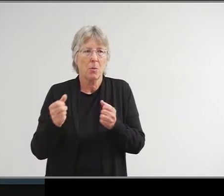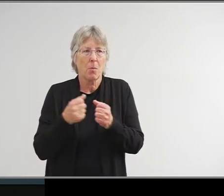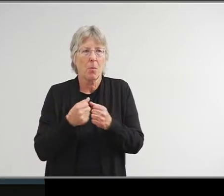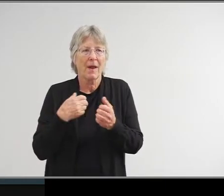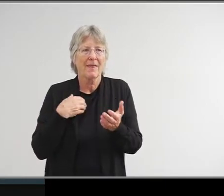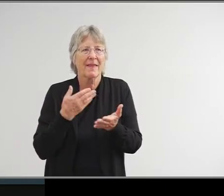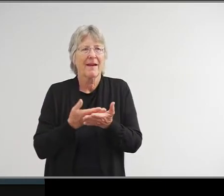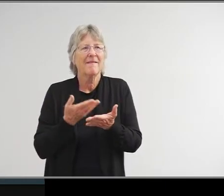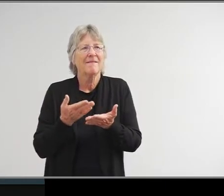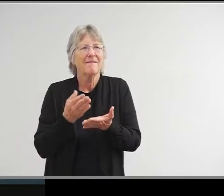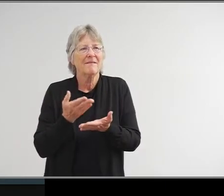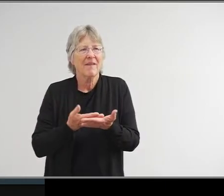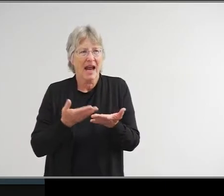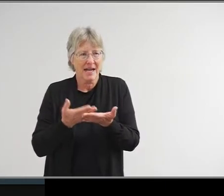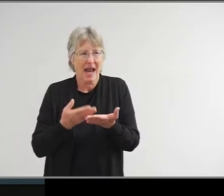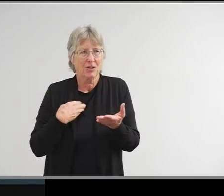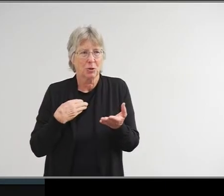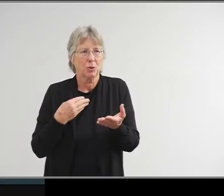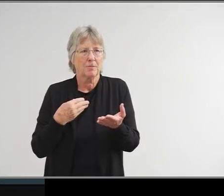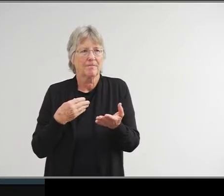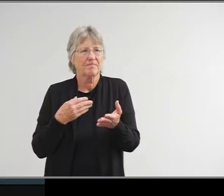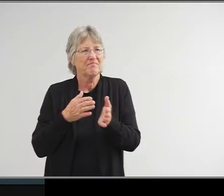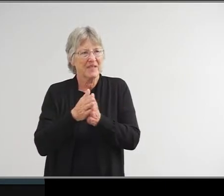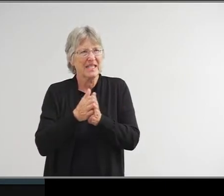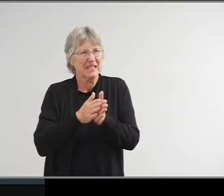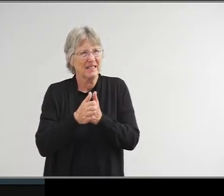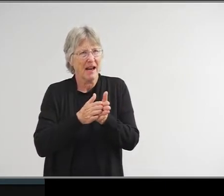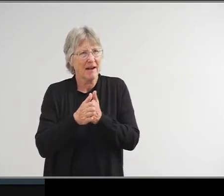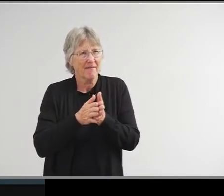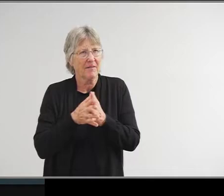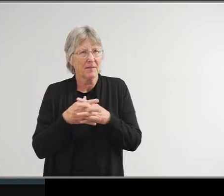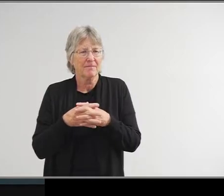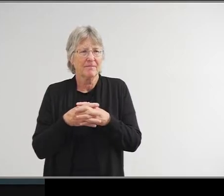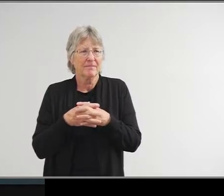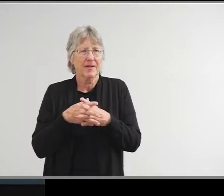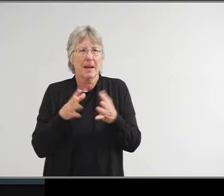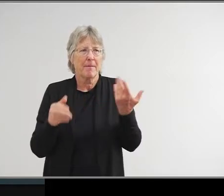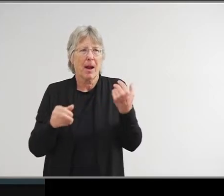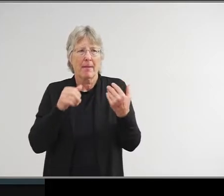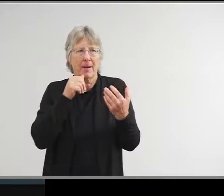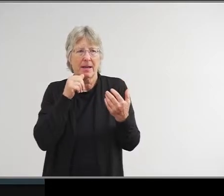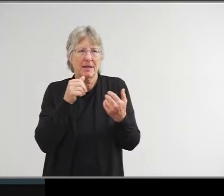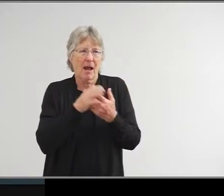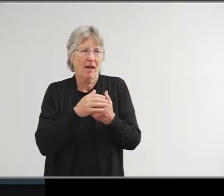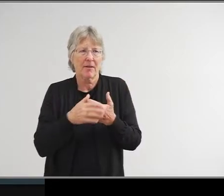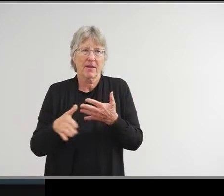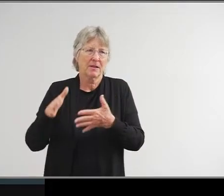And so, for us the financial incentive is probably not the primary thing that would be helpful to us